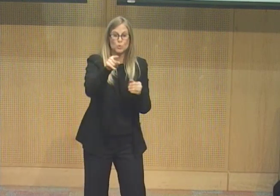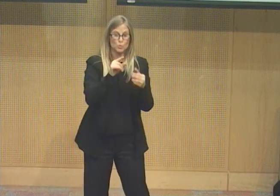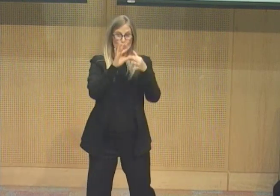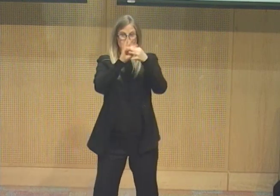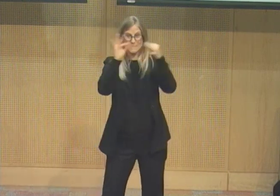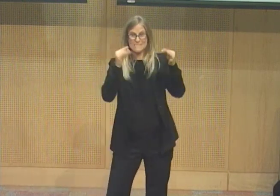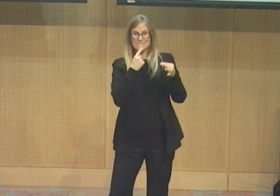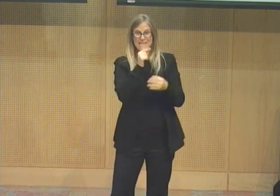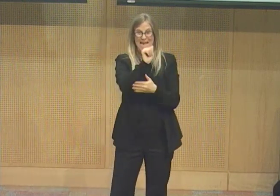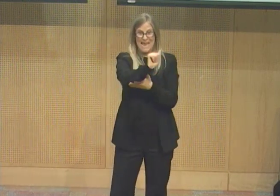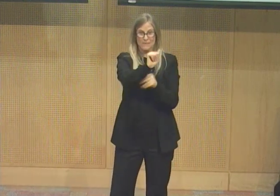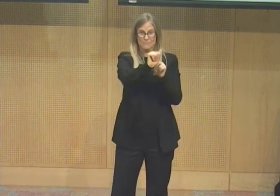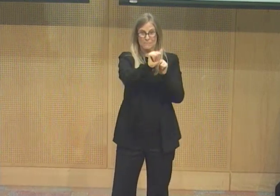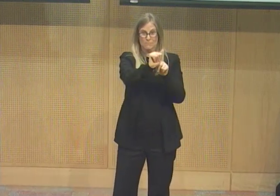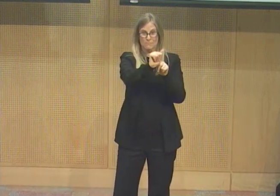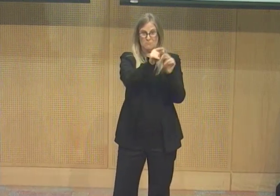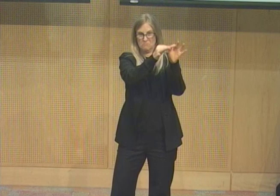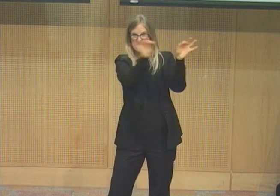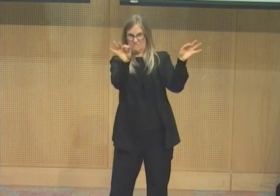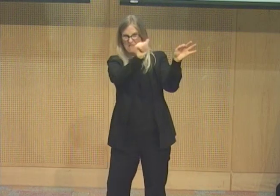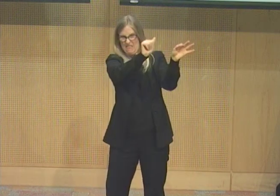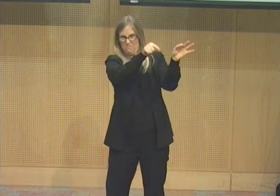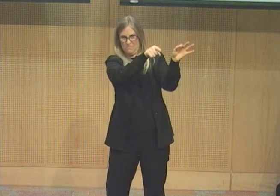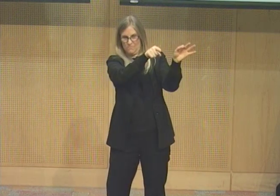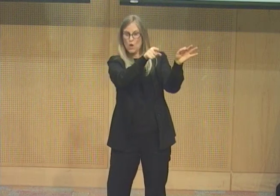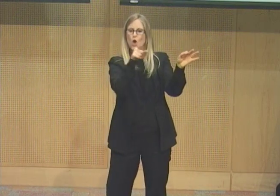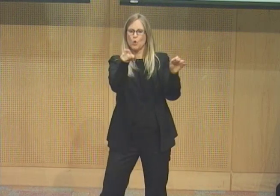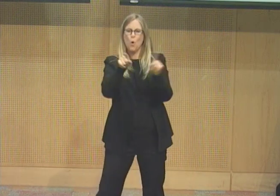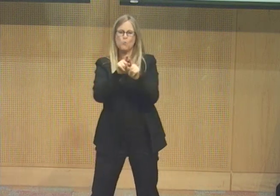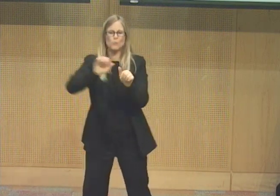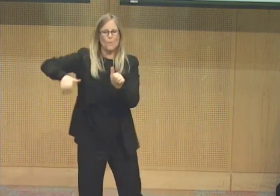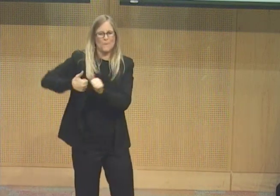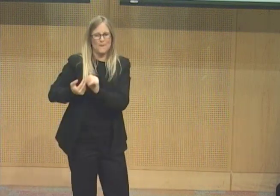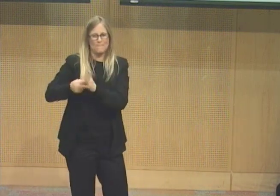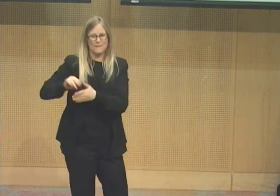of those lexical choices, so implications are essentially